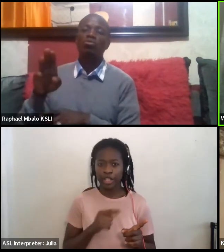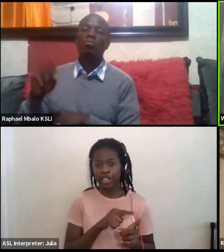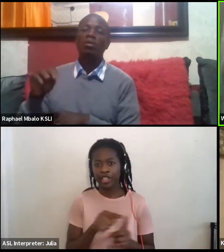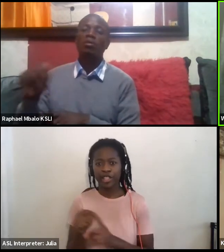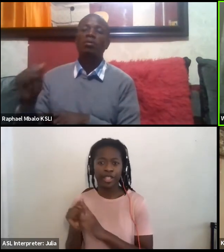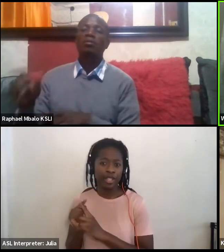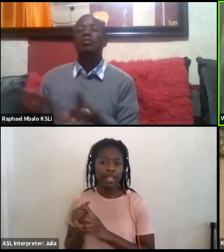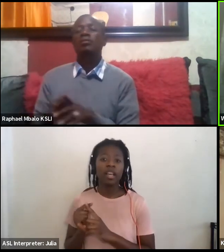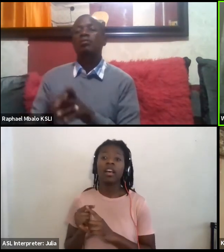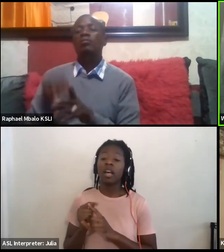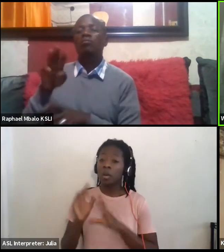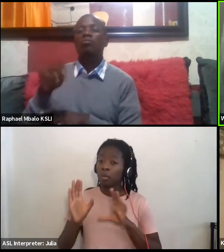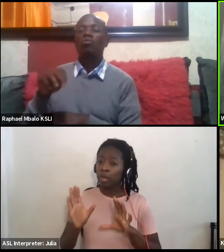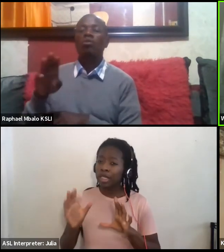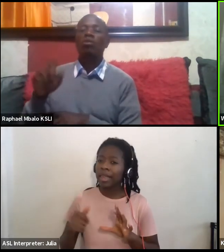to do a lot of physical acting.